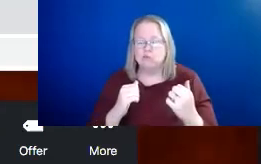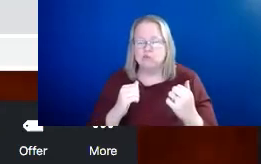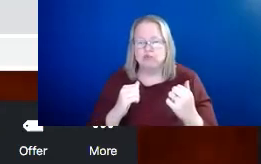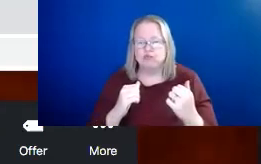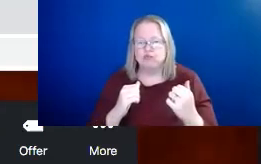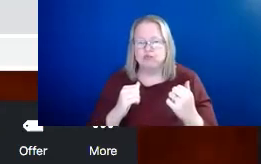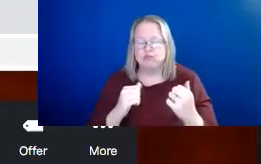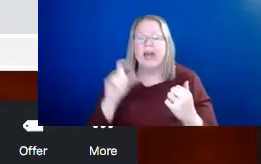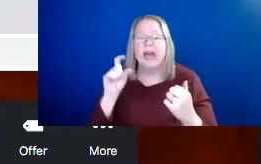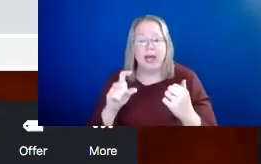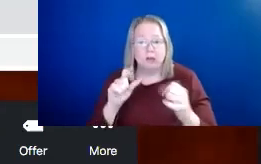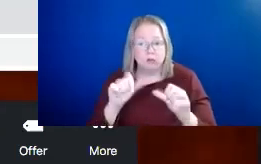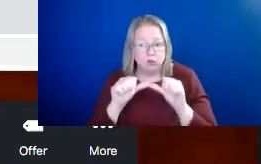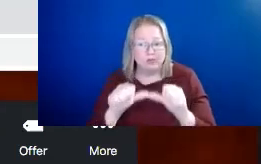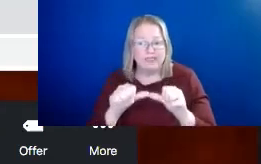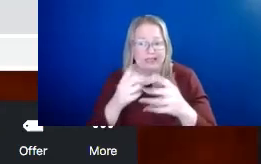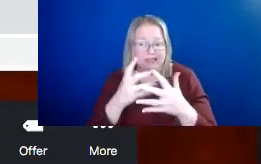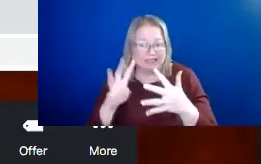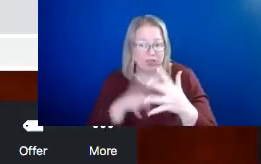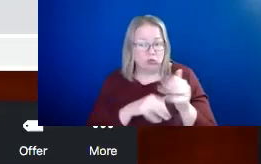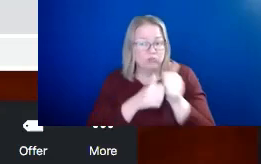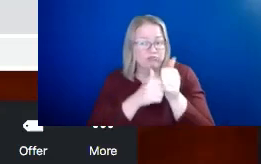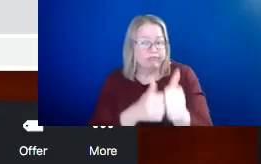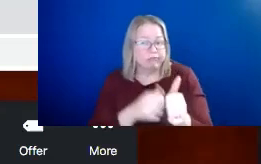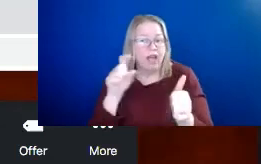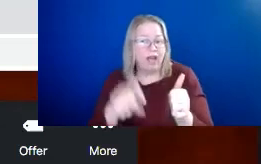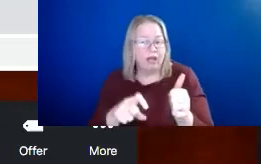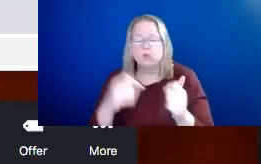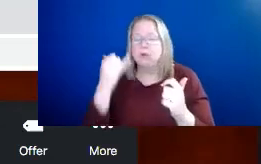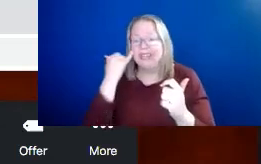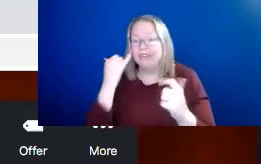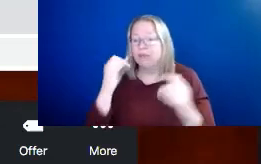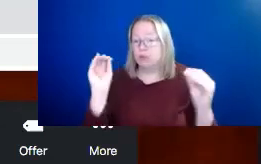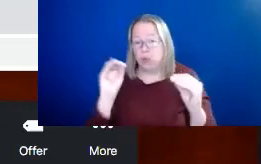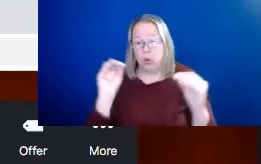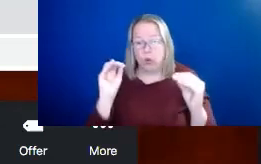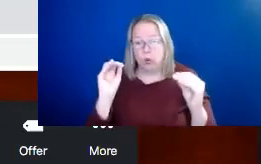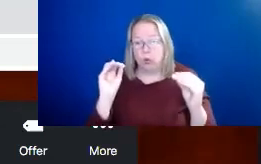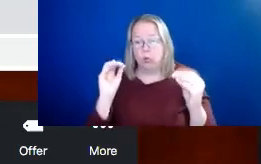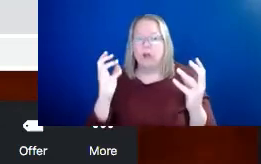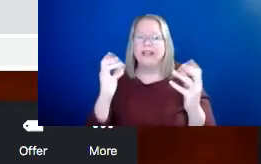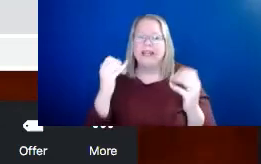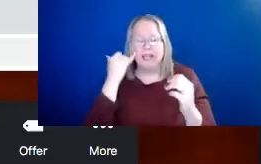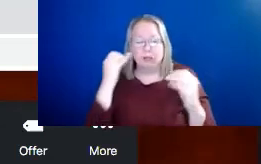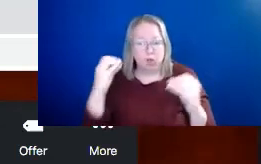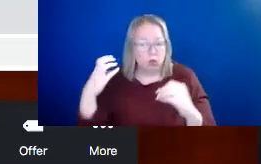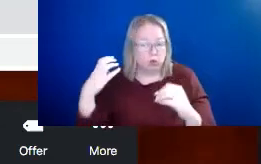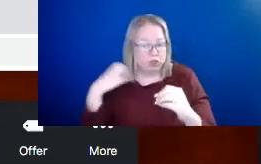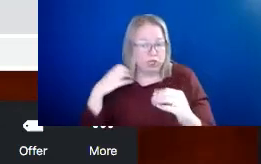have to stay on schedule. If there are not any 12:48:03 chair and you are expecting one